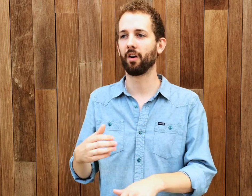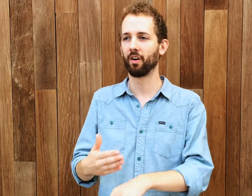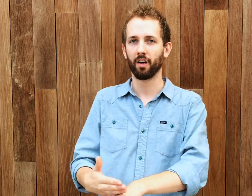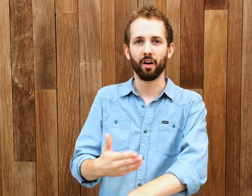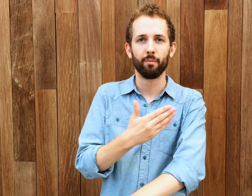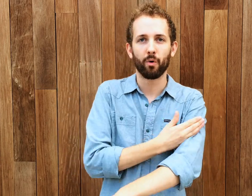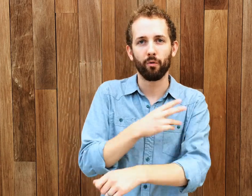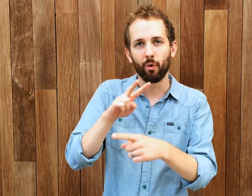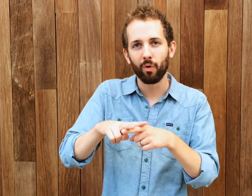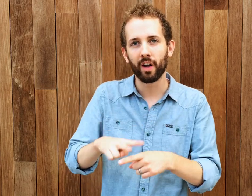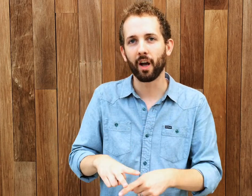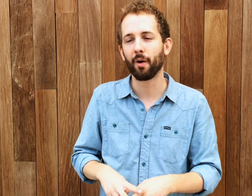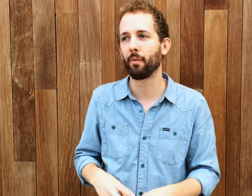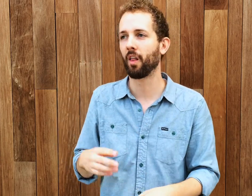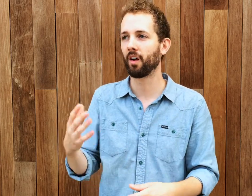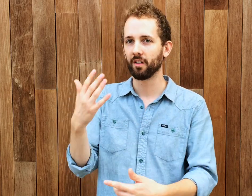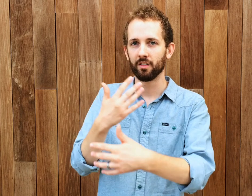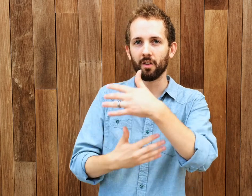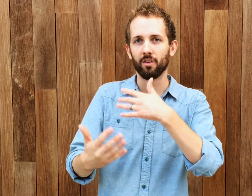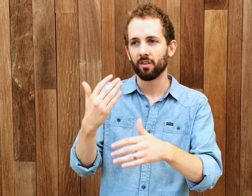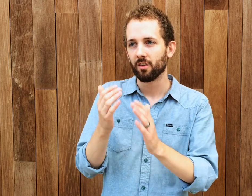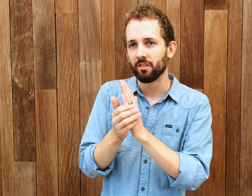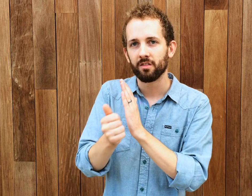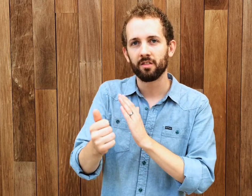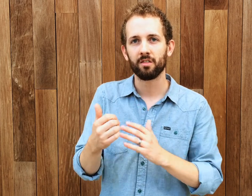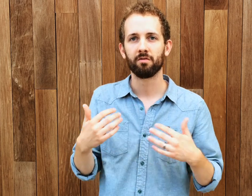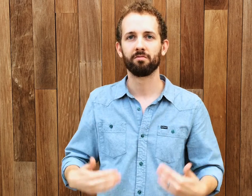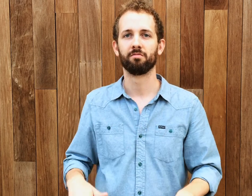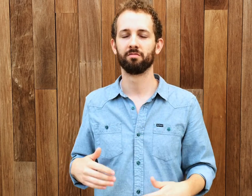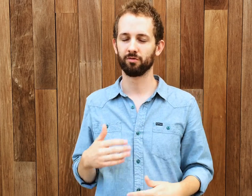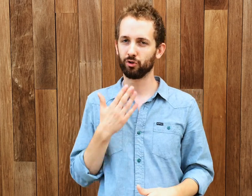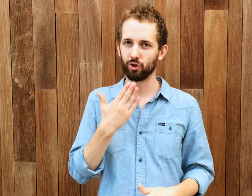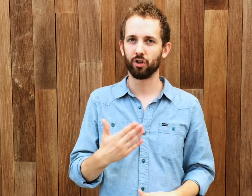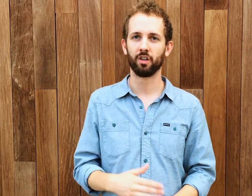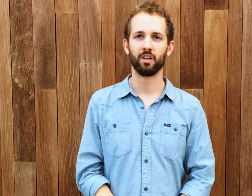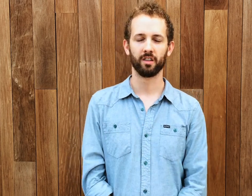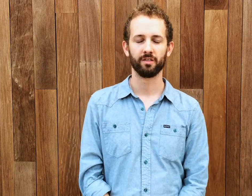larger vocabulary that they are exposed to, and great interaction with people using two languages.